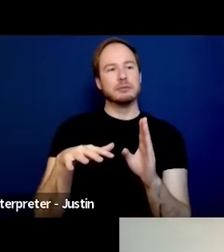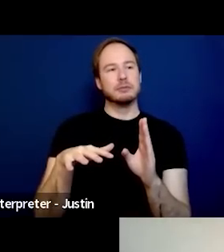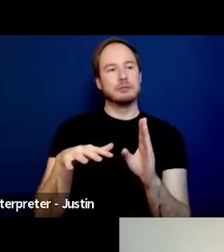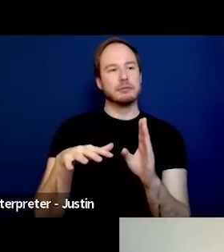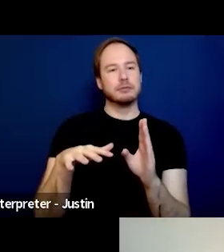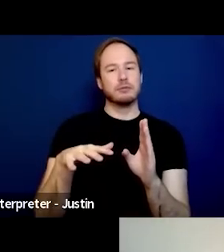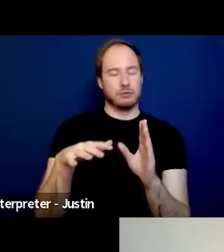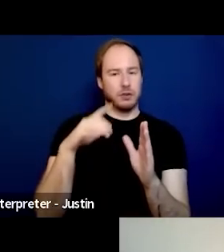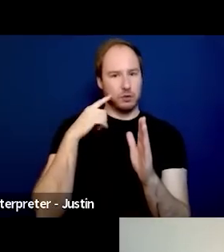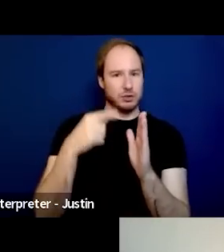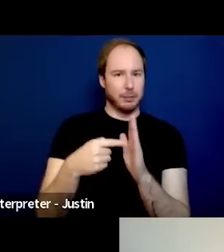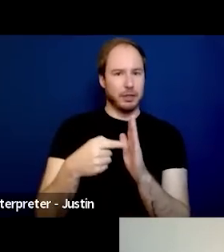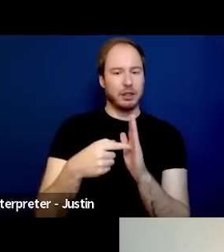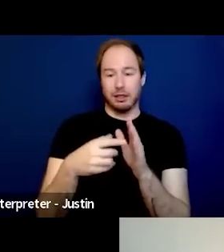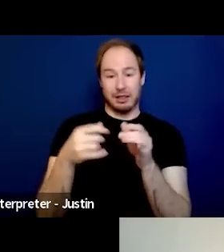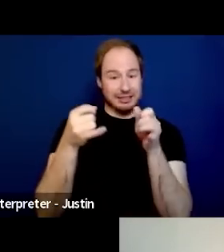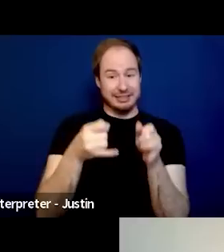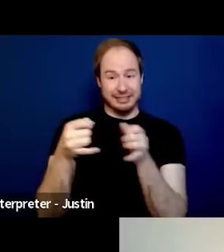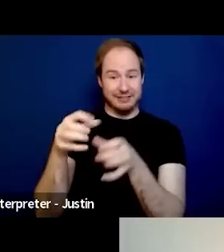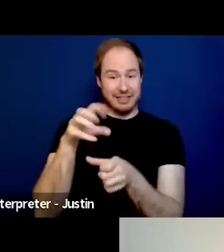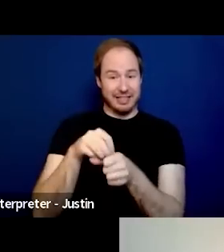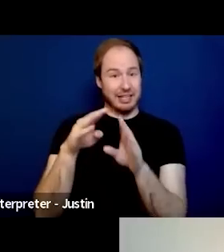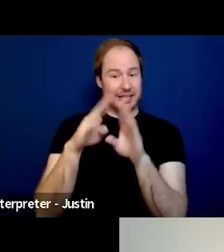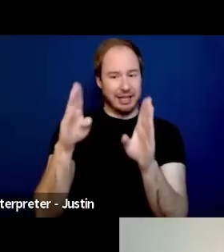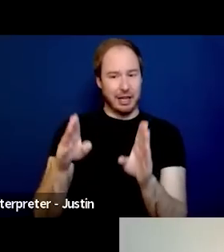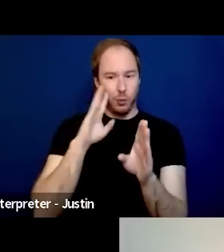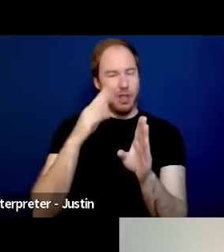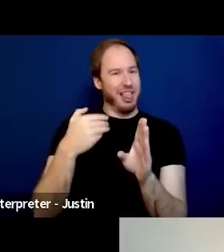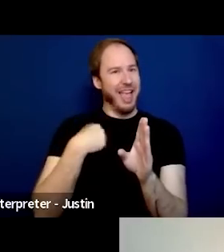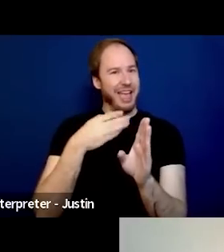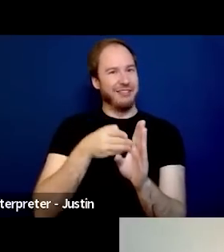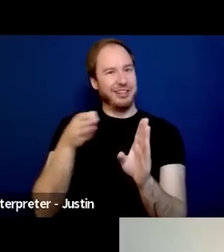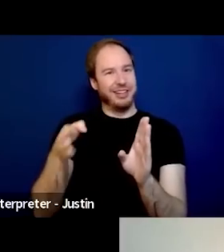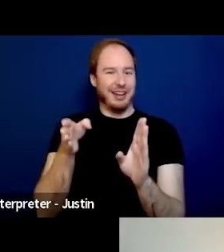individuals and housing oftentimes have neighbors. If You're a housing provider,